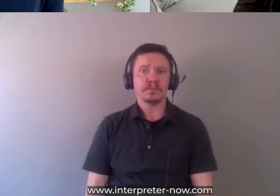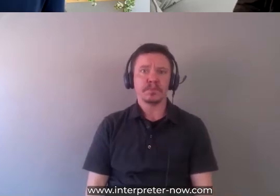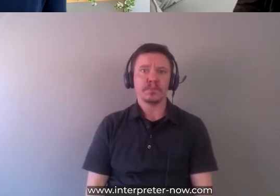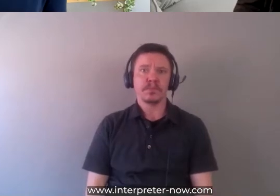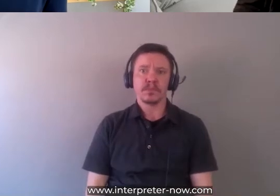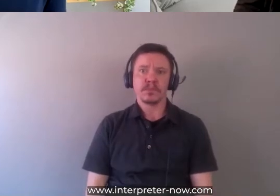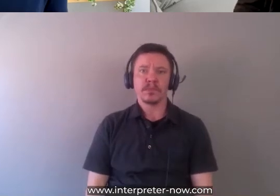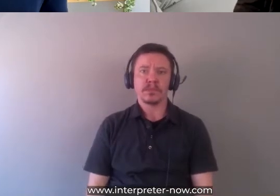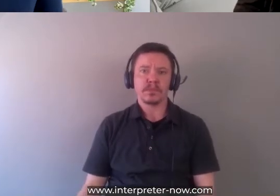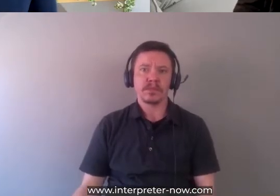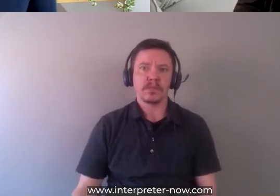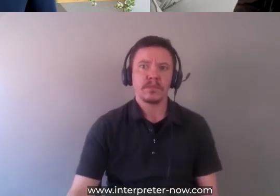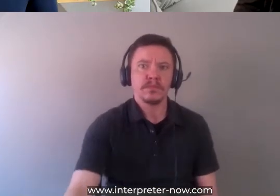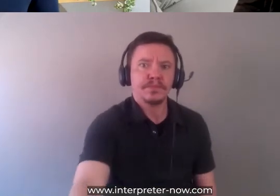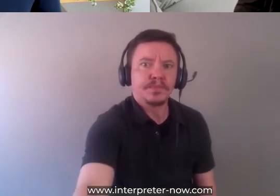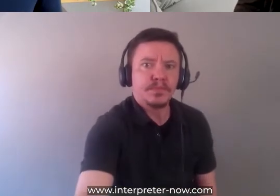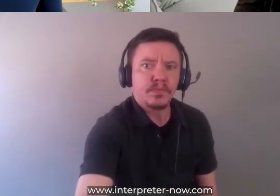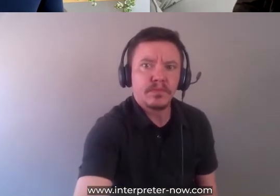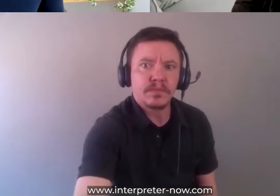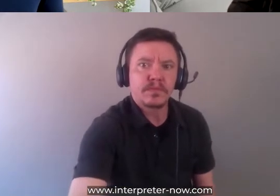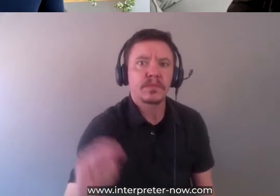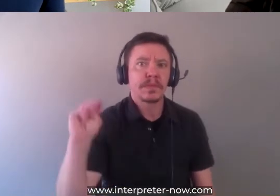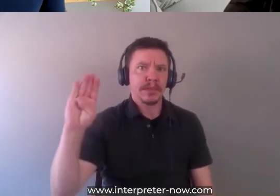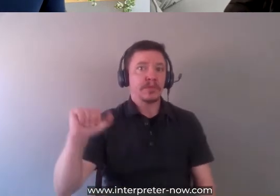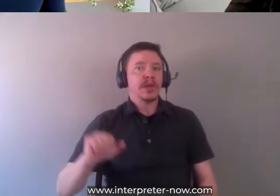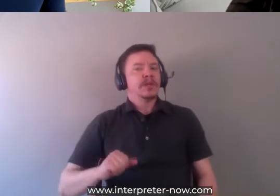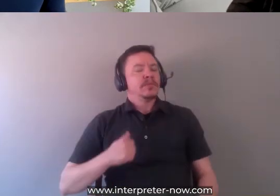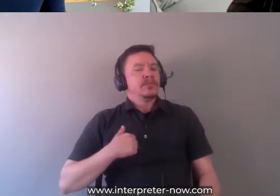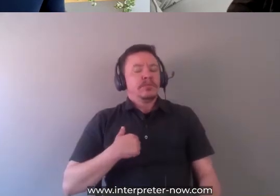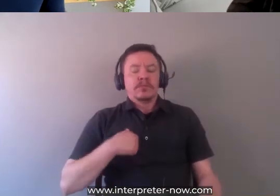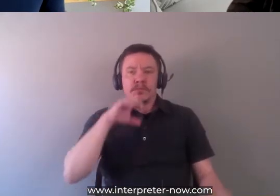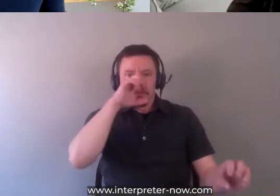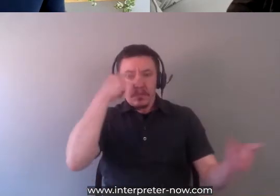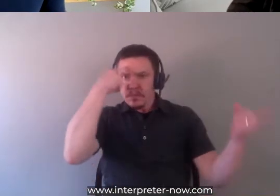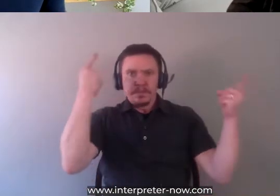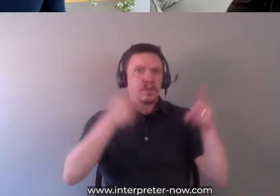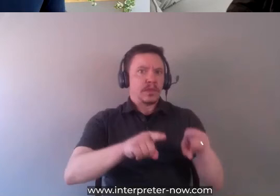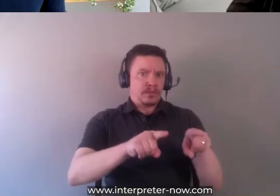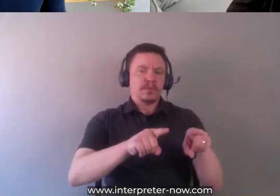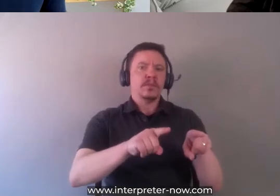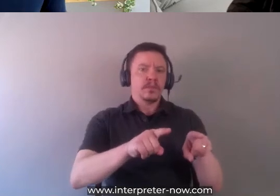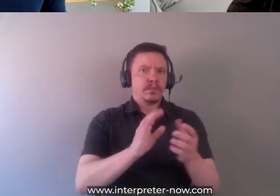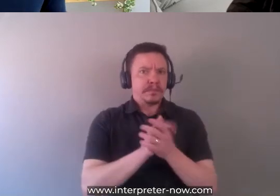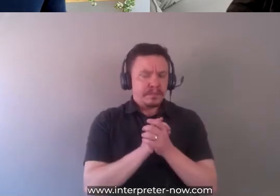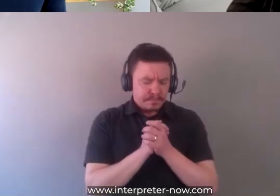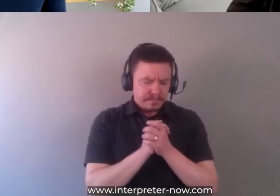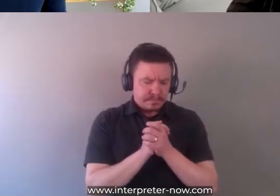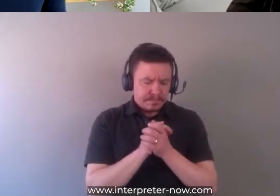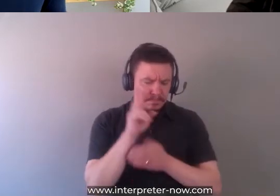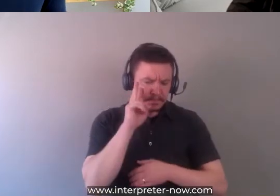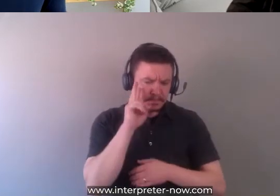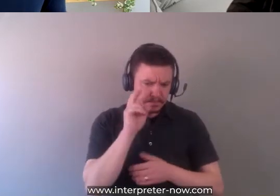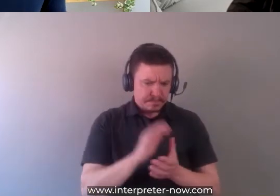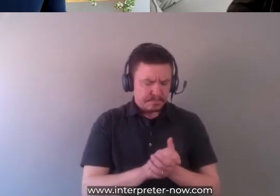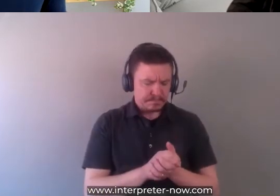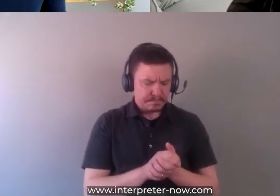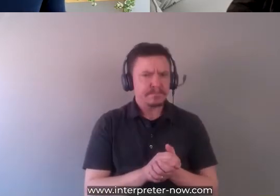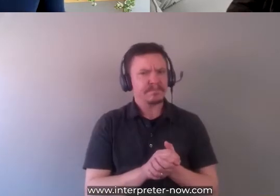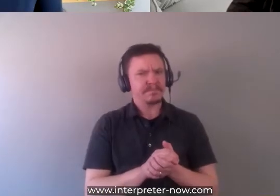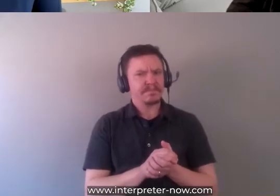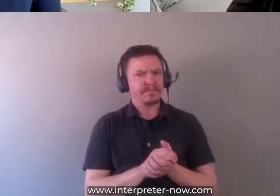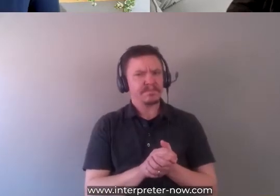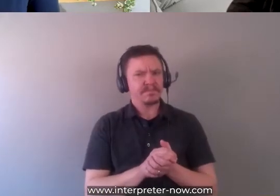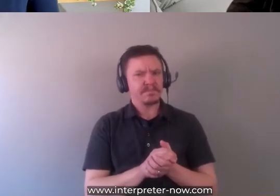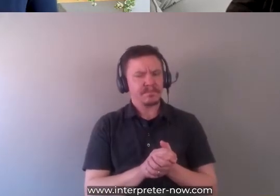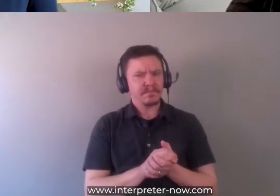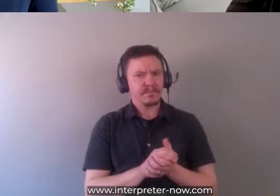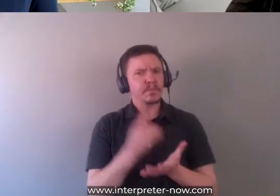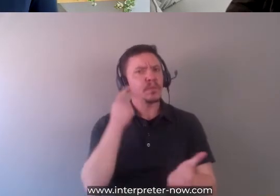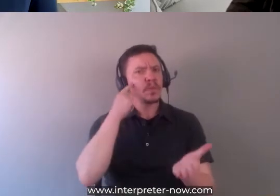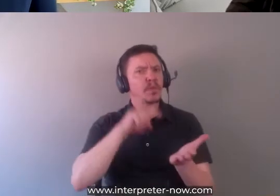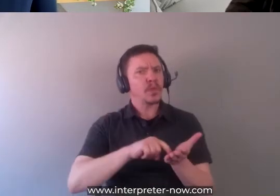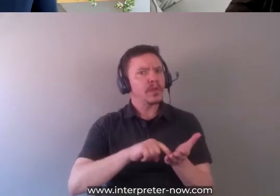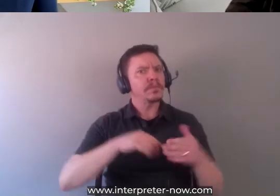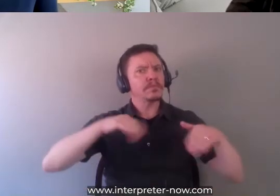Amazing! One of the things I'm noticing is you didn't mention all the different things